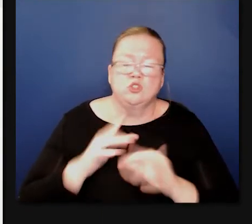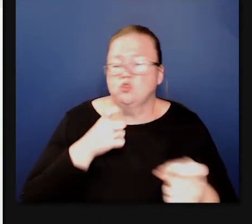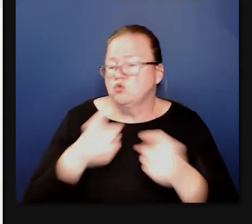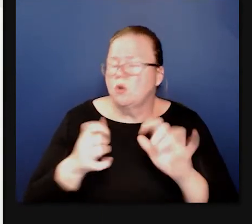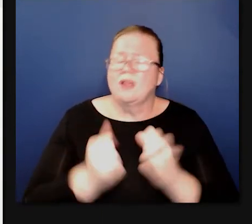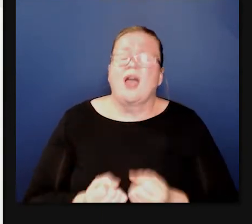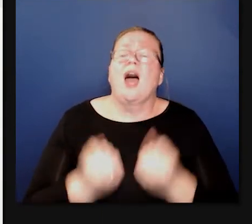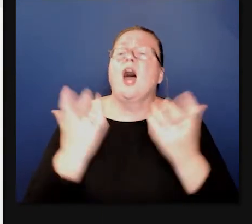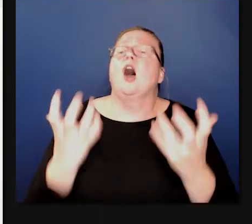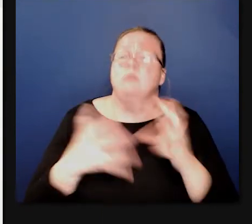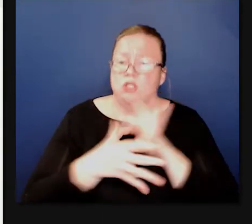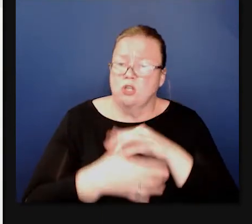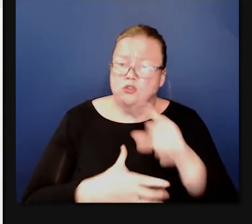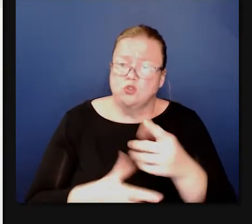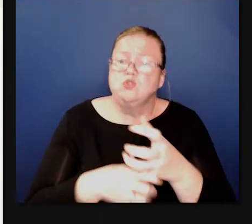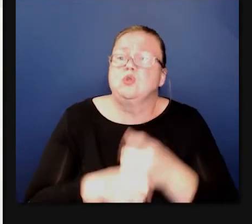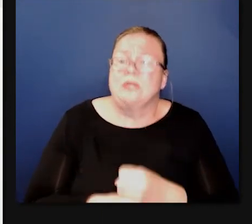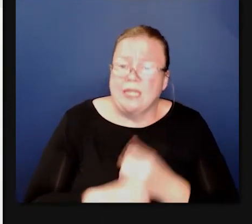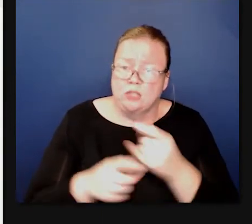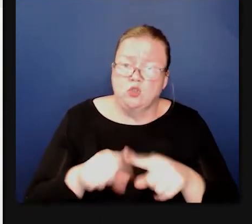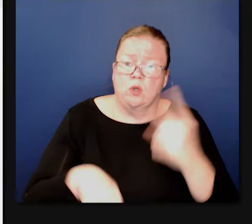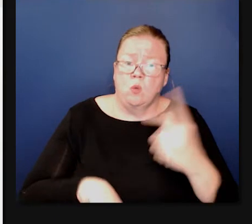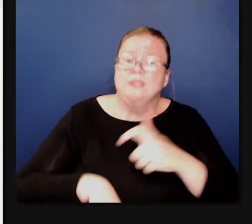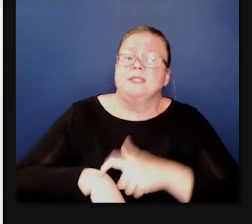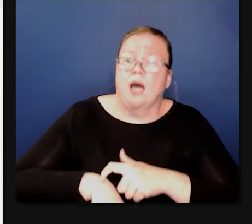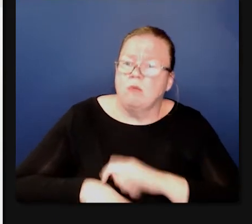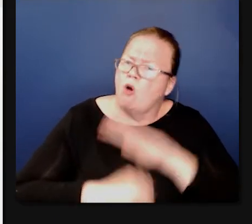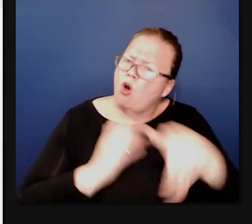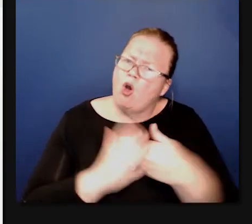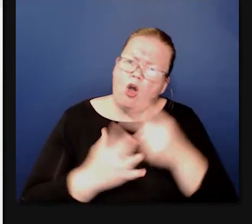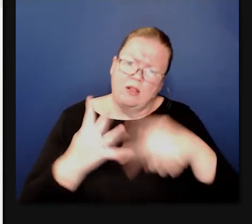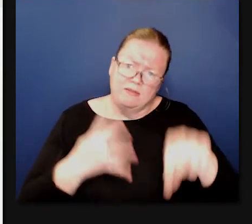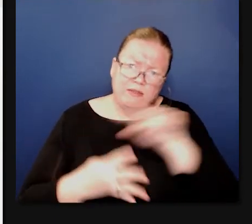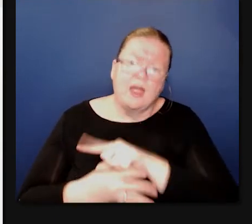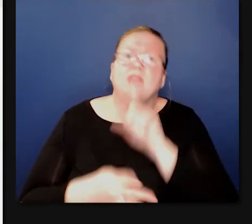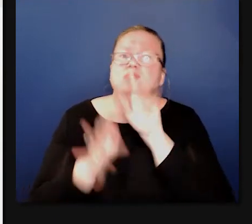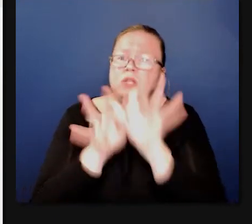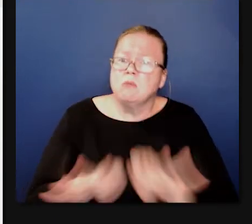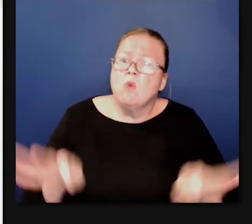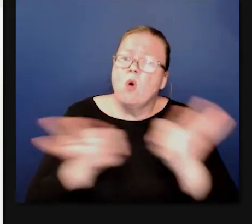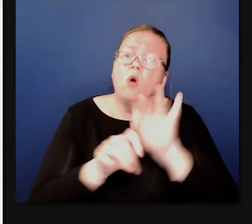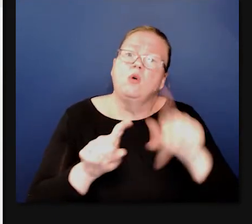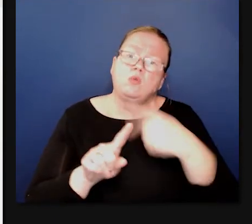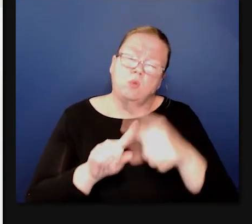controlling how much content you receive at the time. All of this is especially key in present,